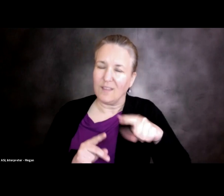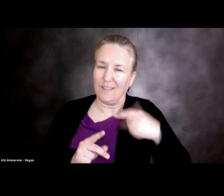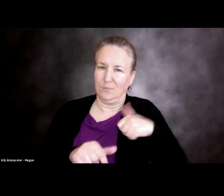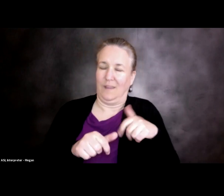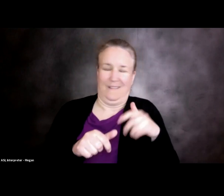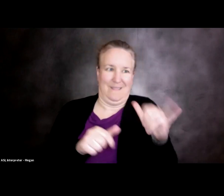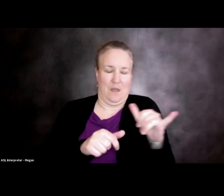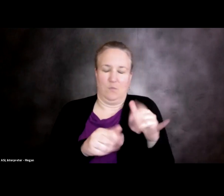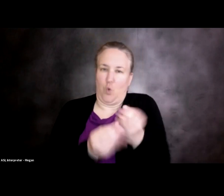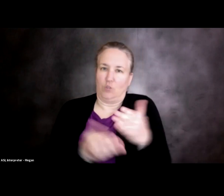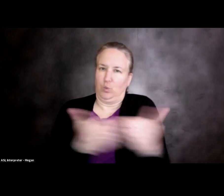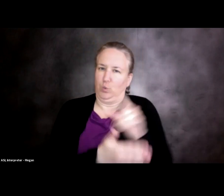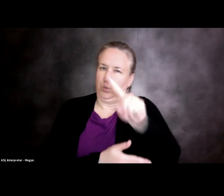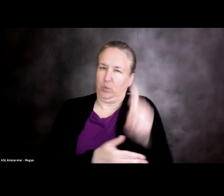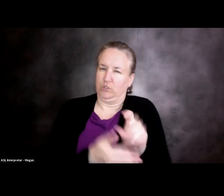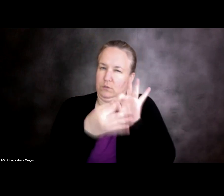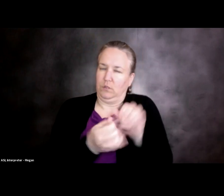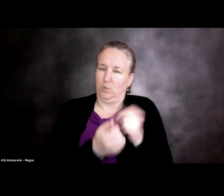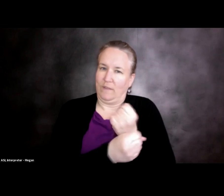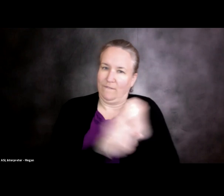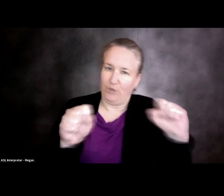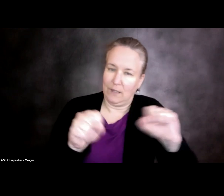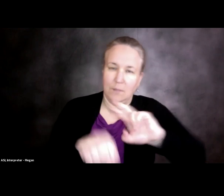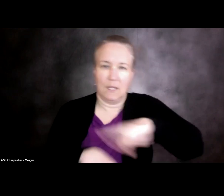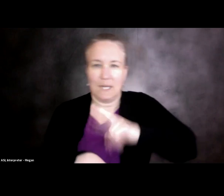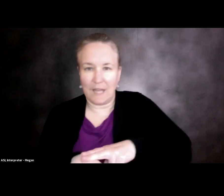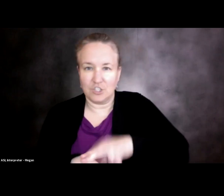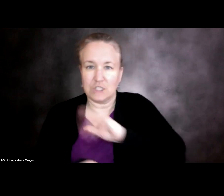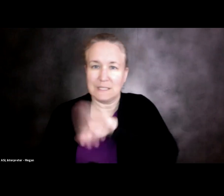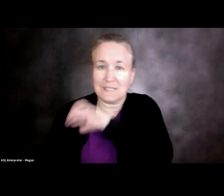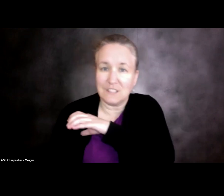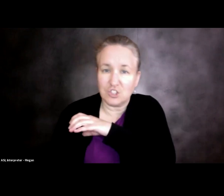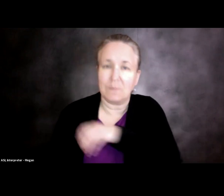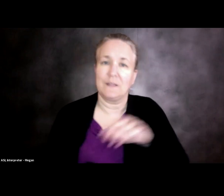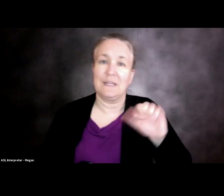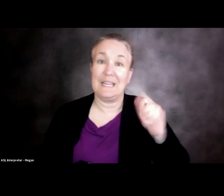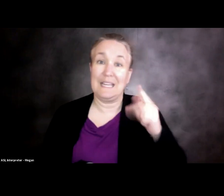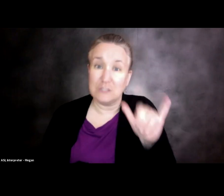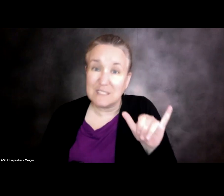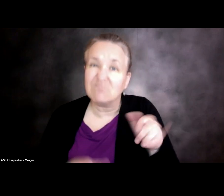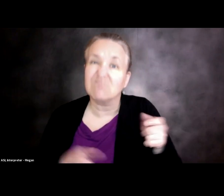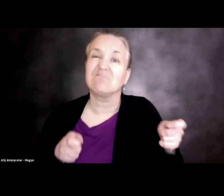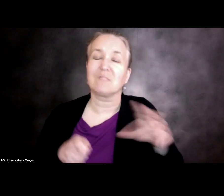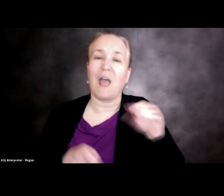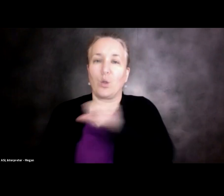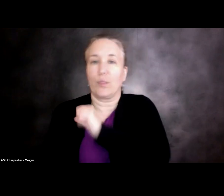about freedom, nations, citizenship, agency, and authority.